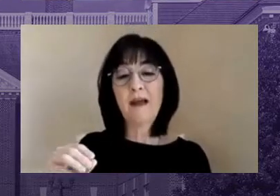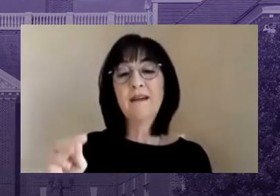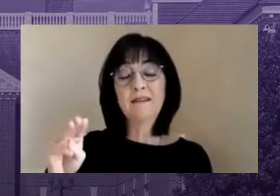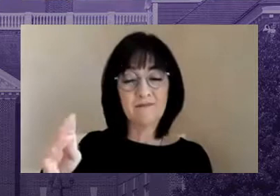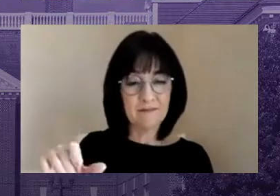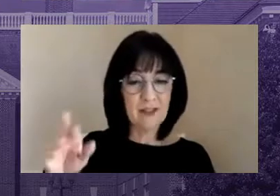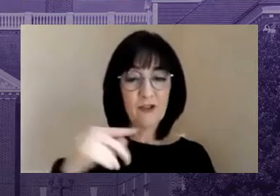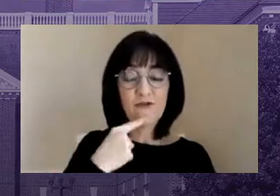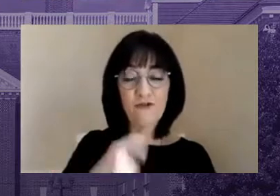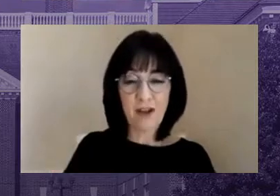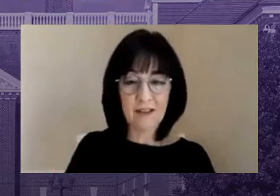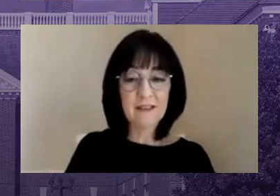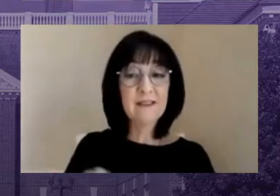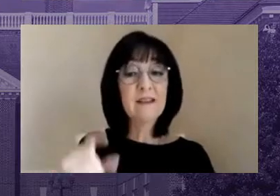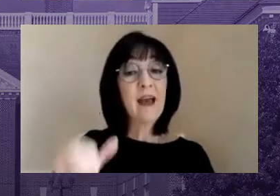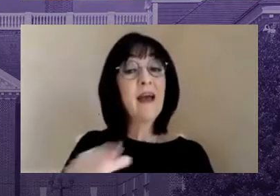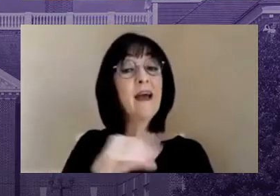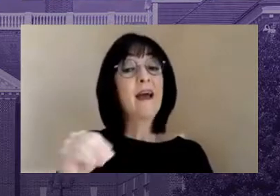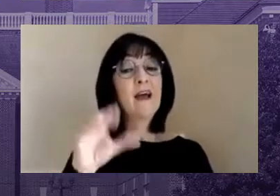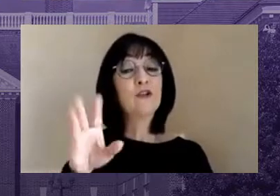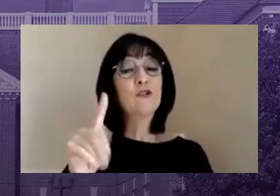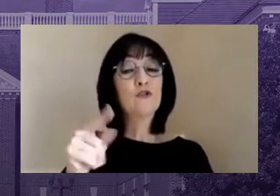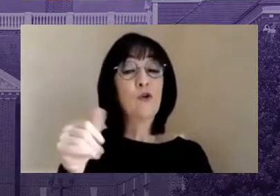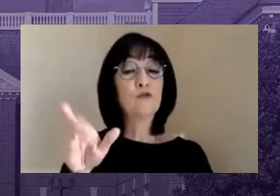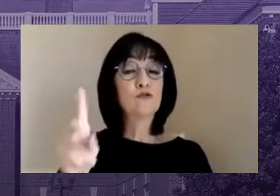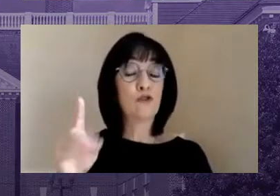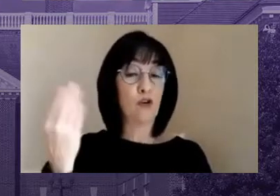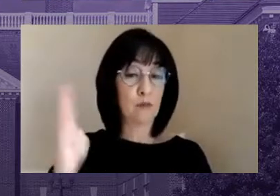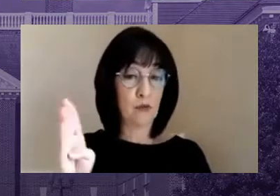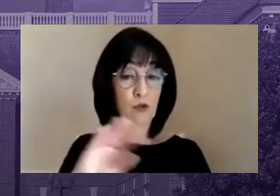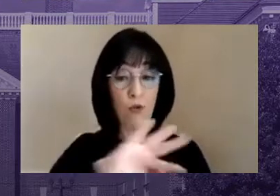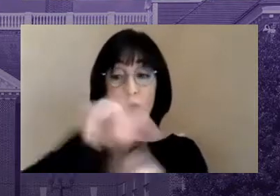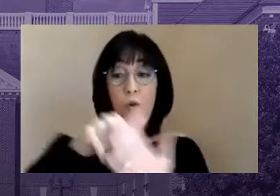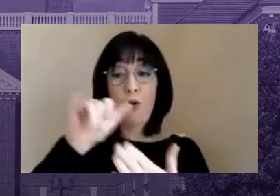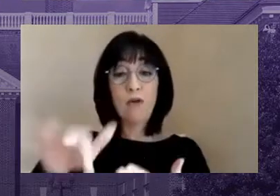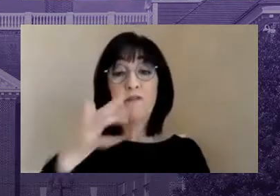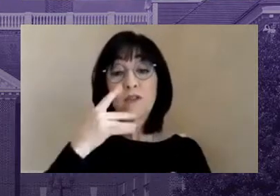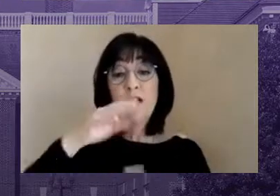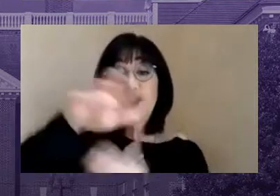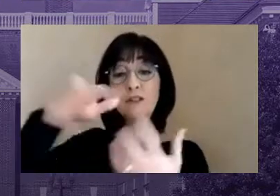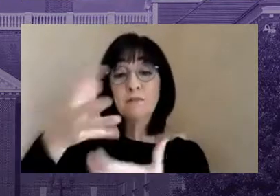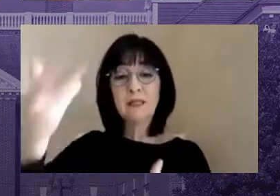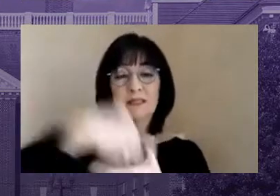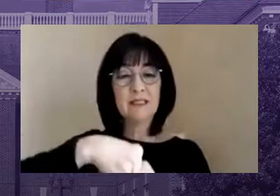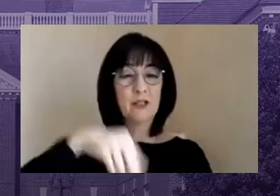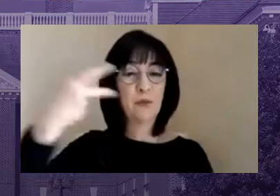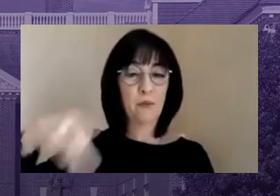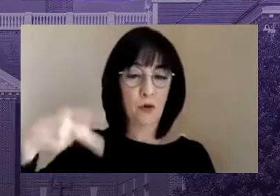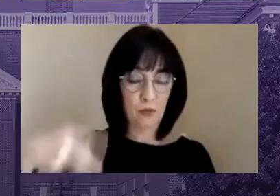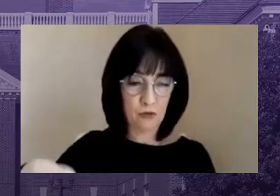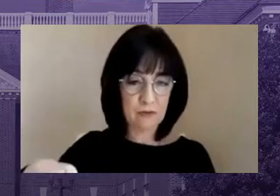for the mutual benefit of all into the color purple. in Delaware, we too typically choose one